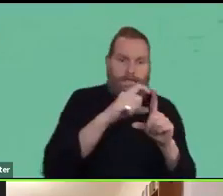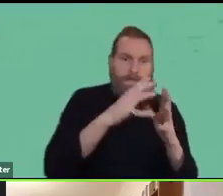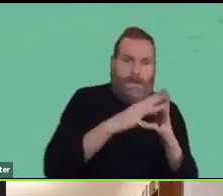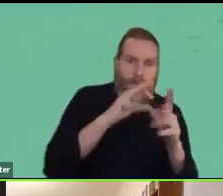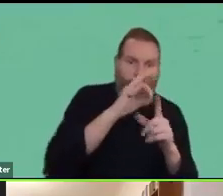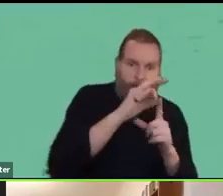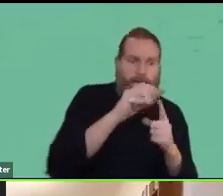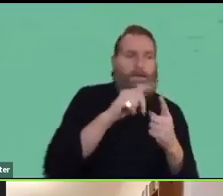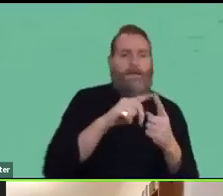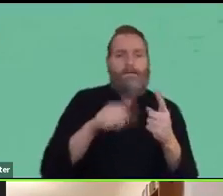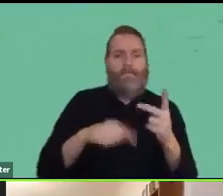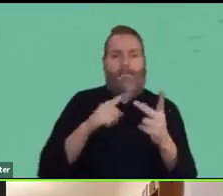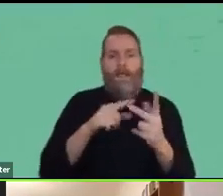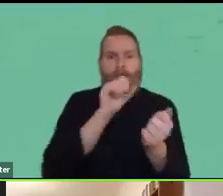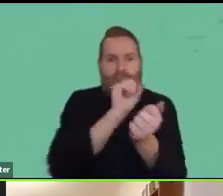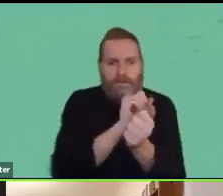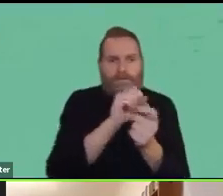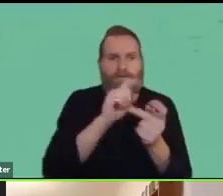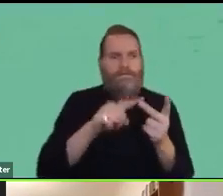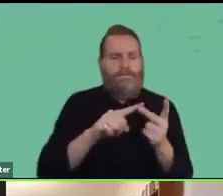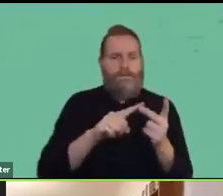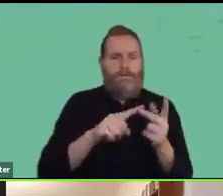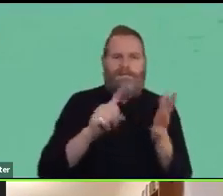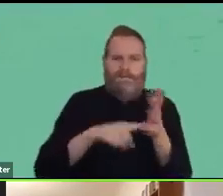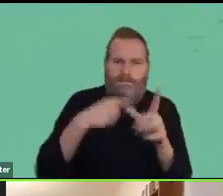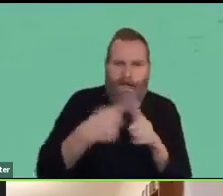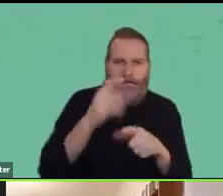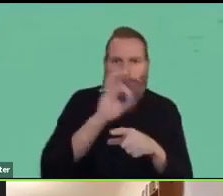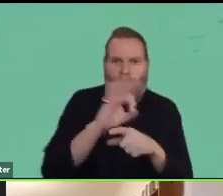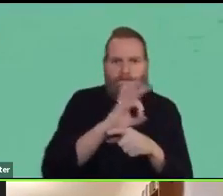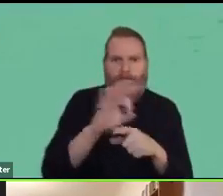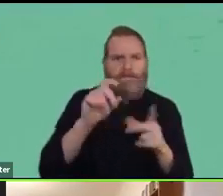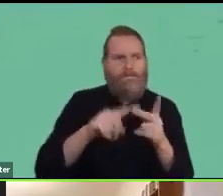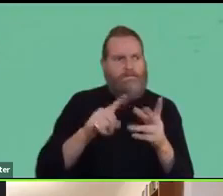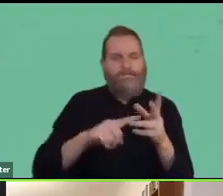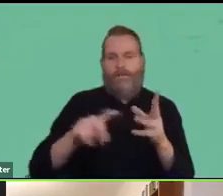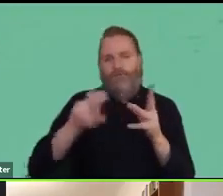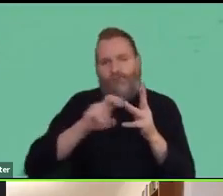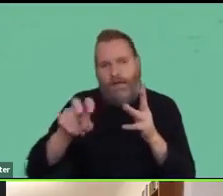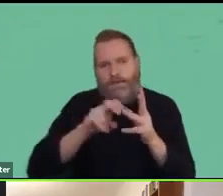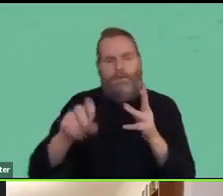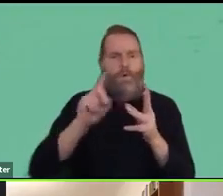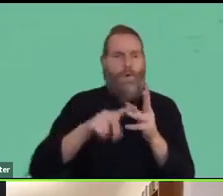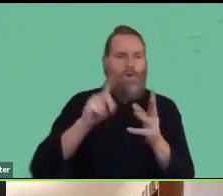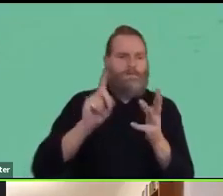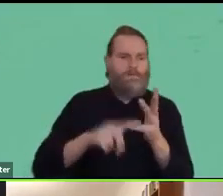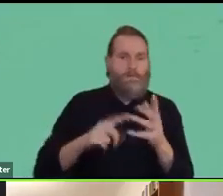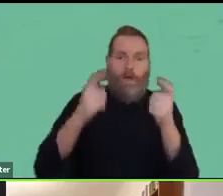the prisons, transport, the court service, devolved government, NDPBs - everybody was